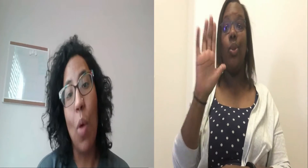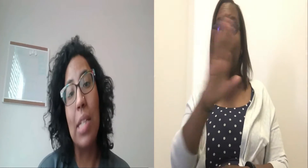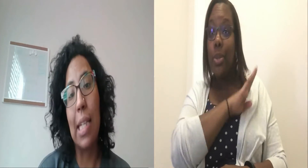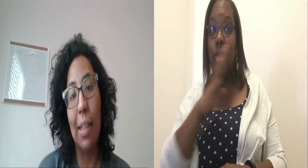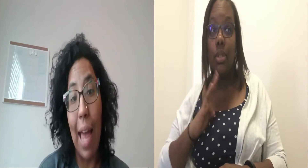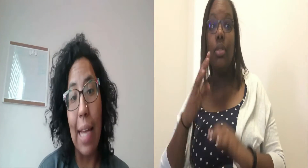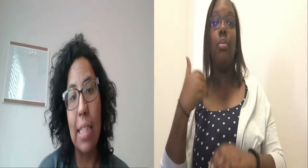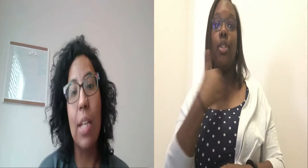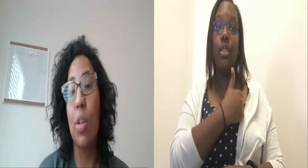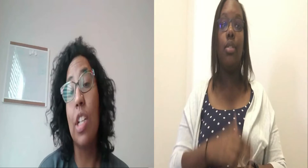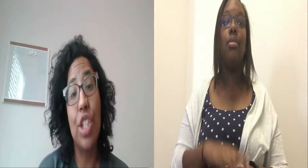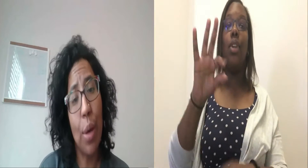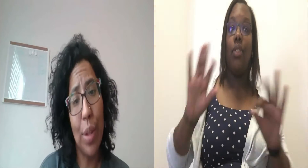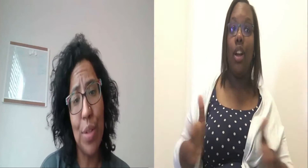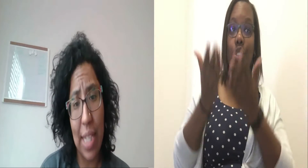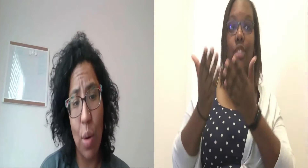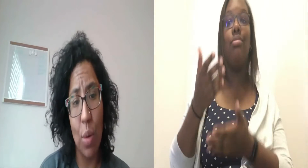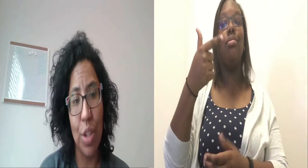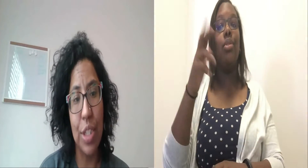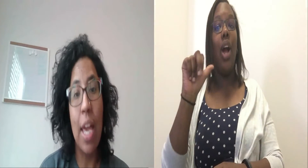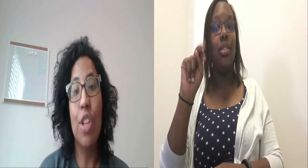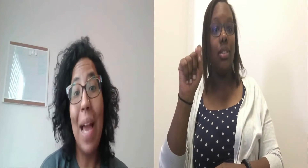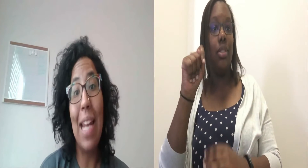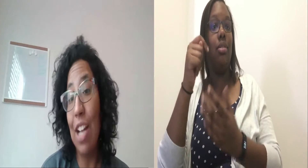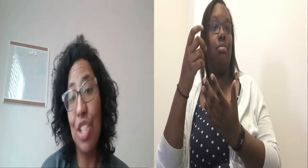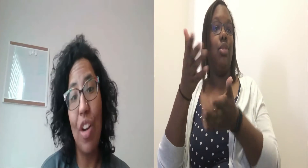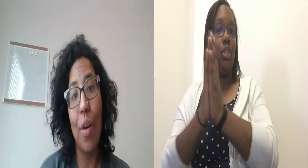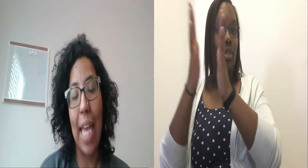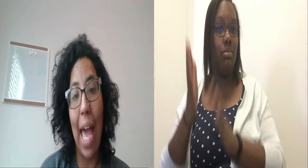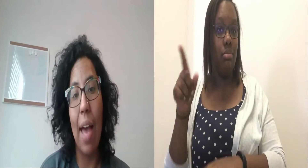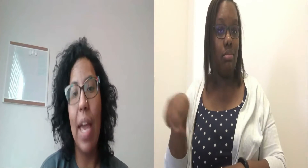want to collect in order to share with your stakeholders you might actually already have